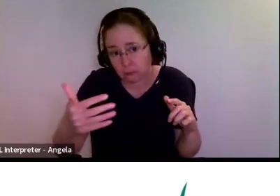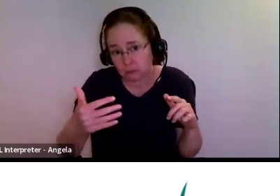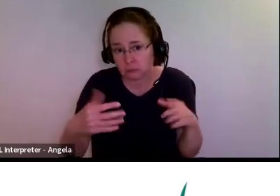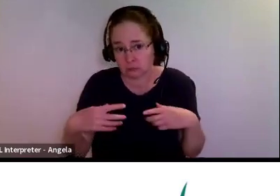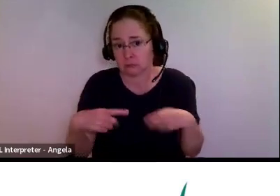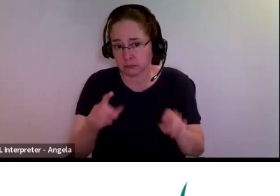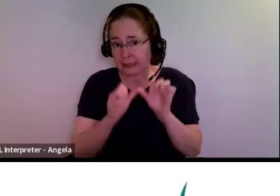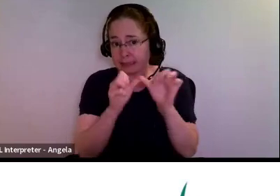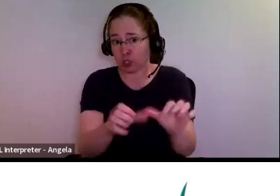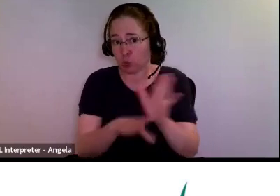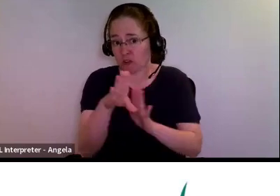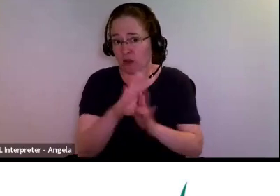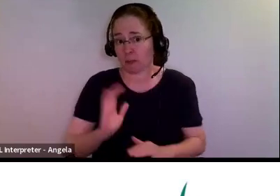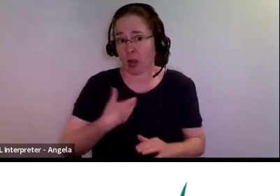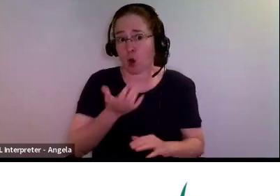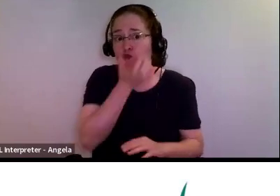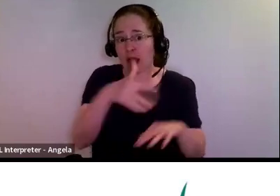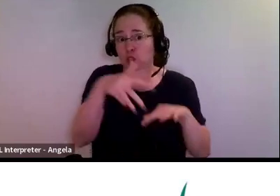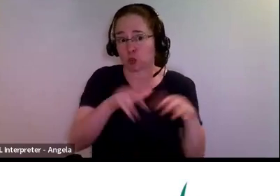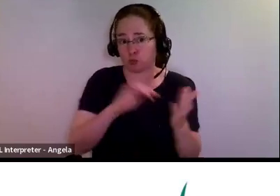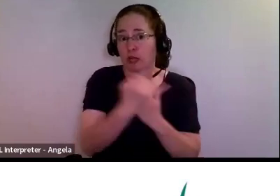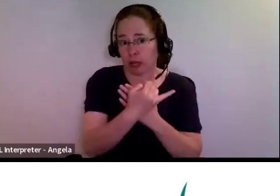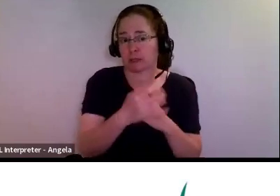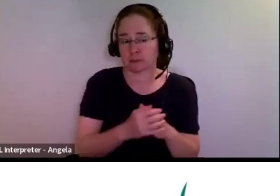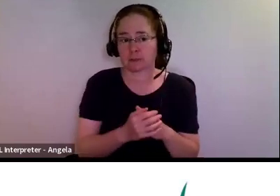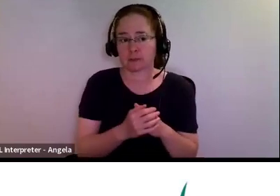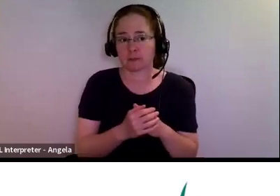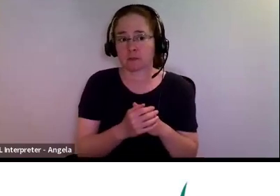development of the grassroots project, and so we anticipate